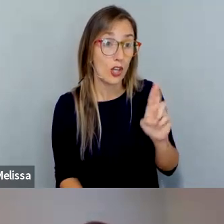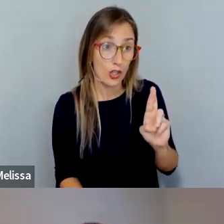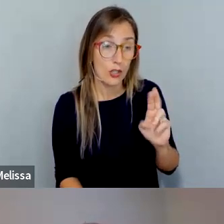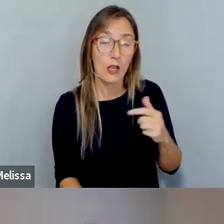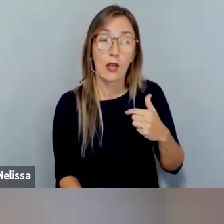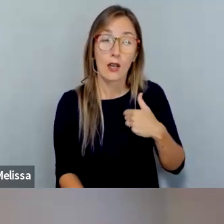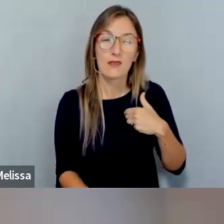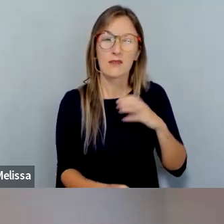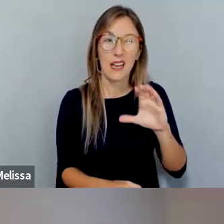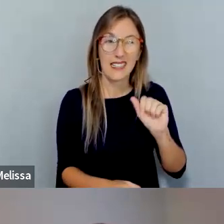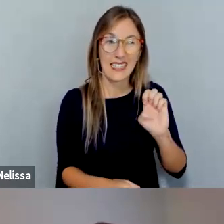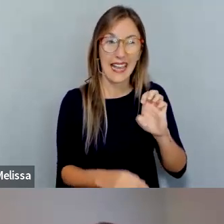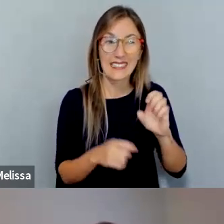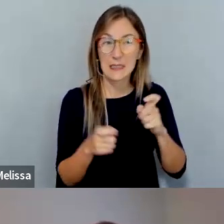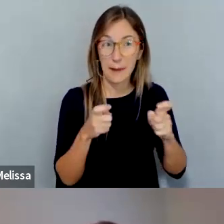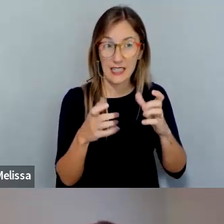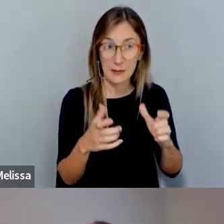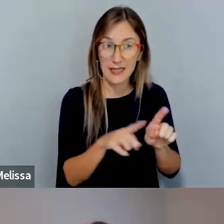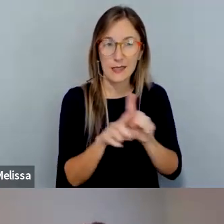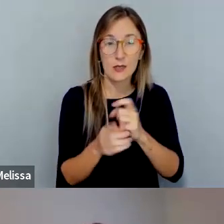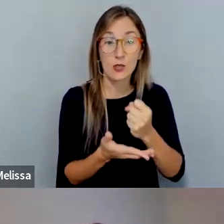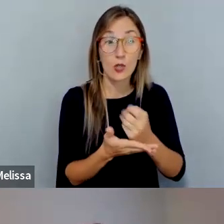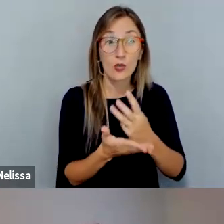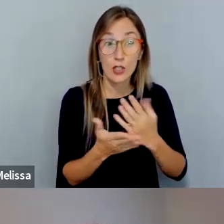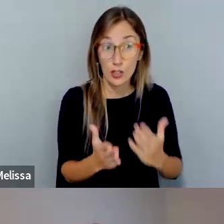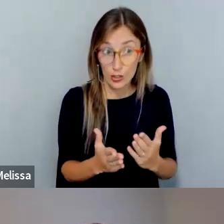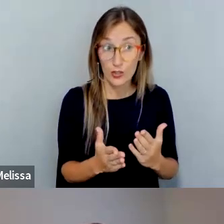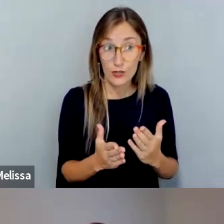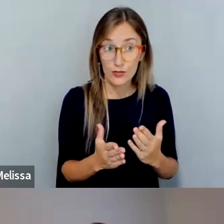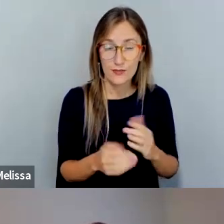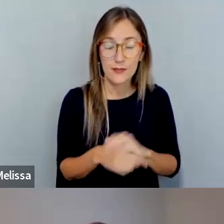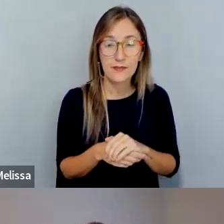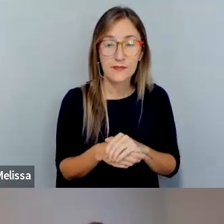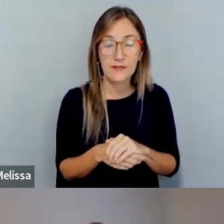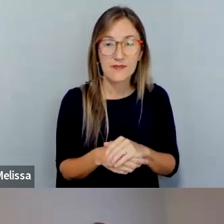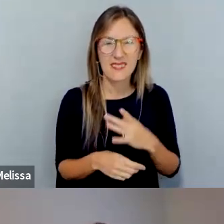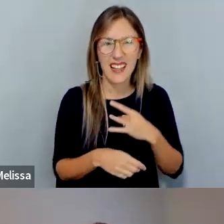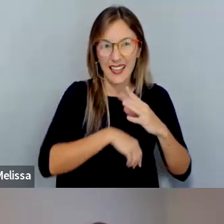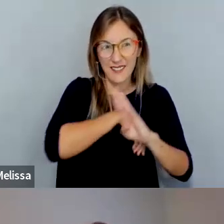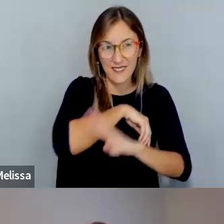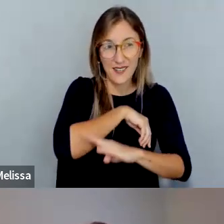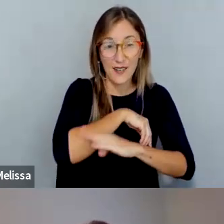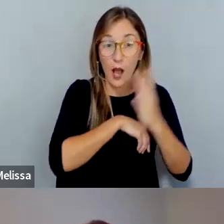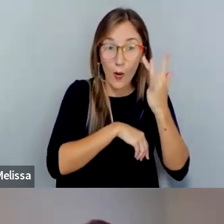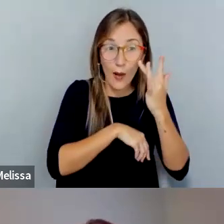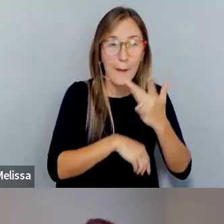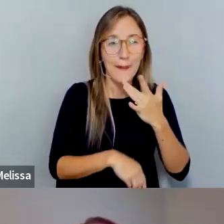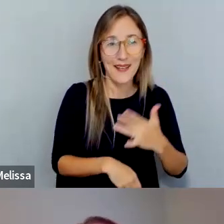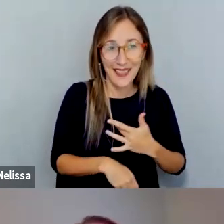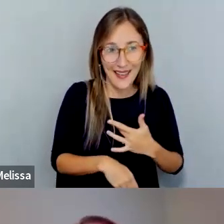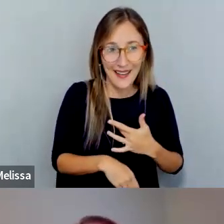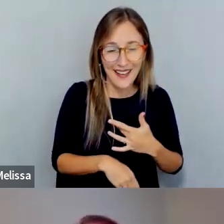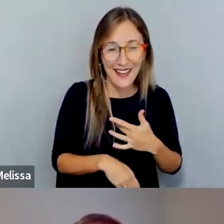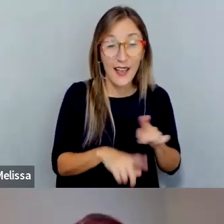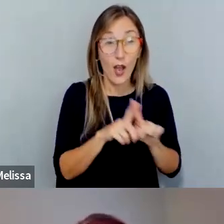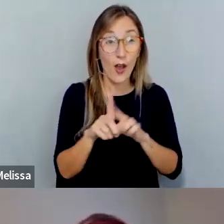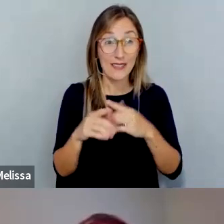: Hi, my name is Sheikh it. I'm sorry for joining late. My pronouns are